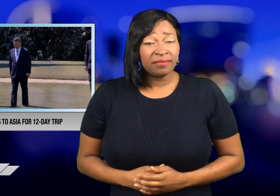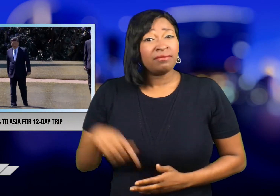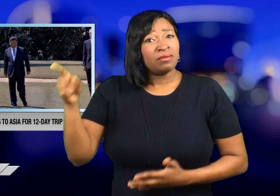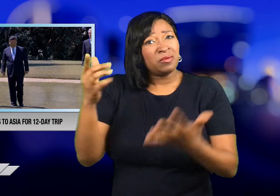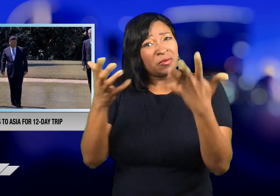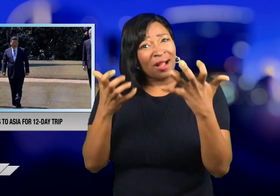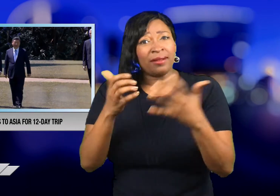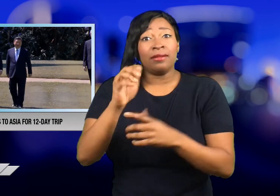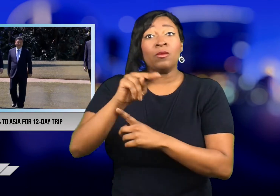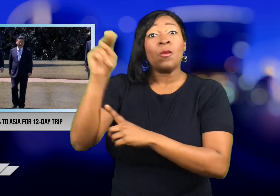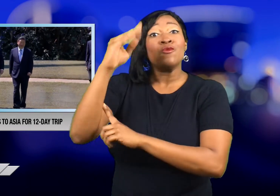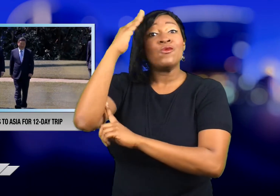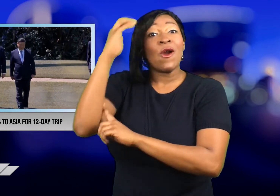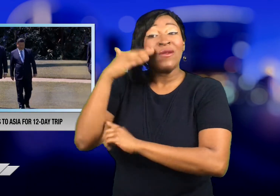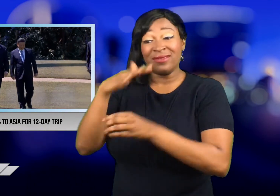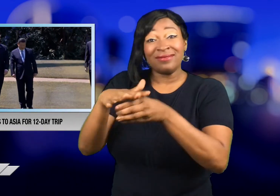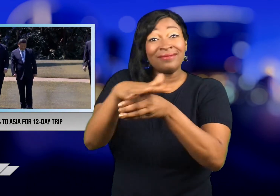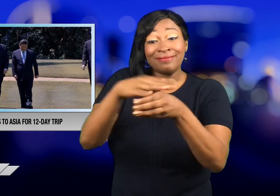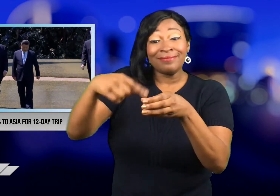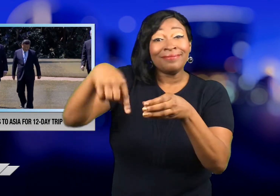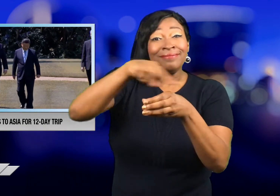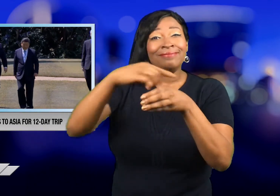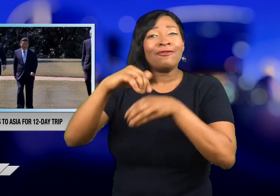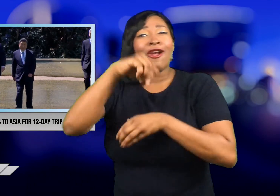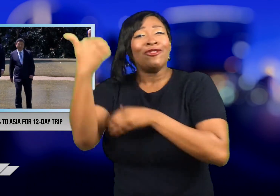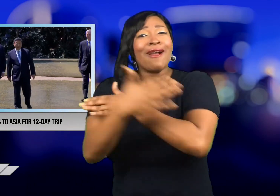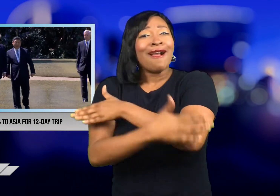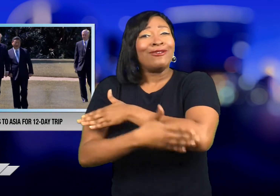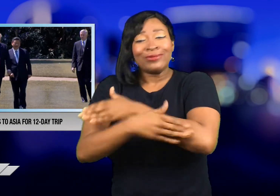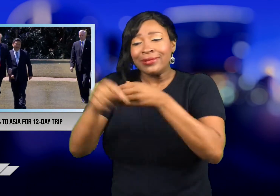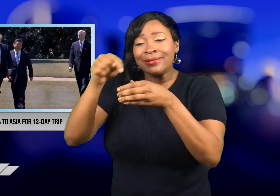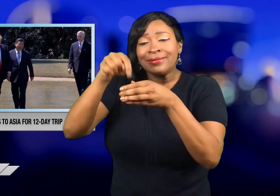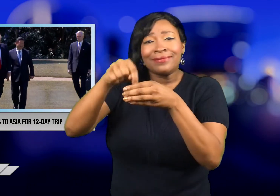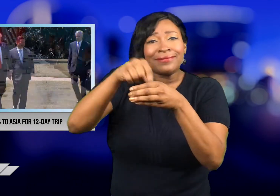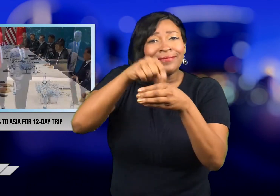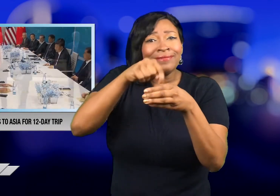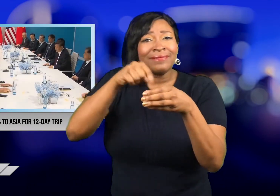He wants to convince other countries in the region